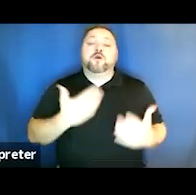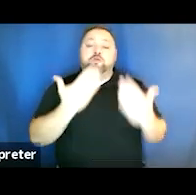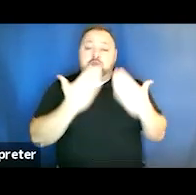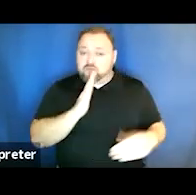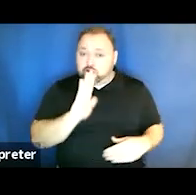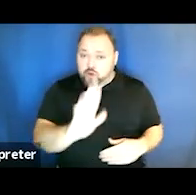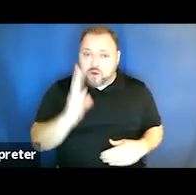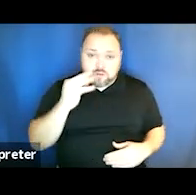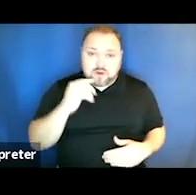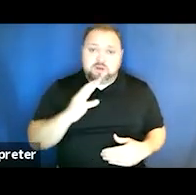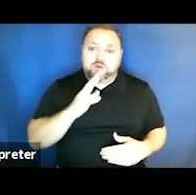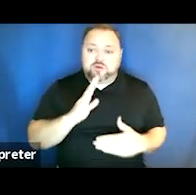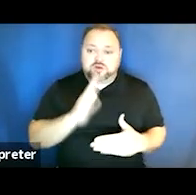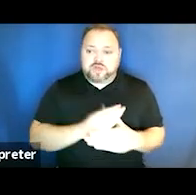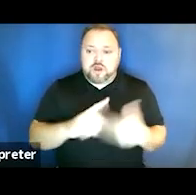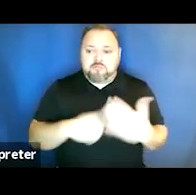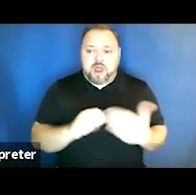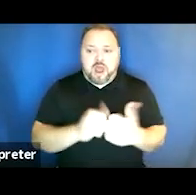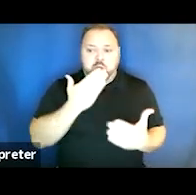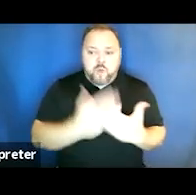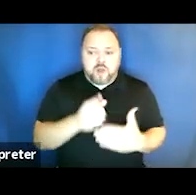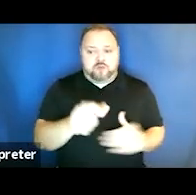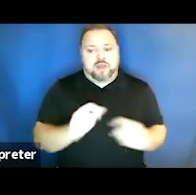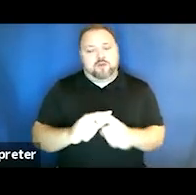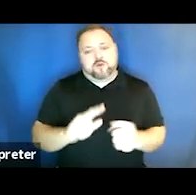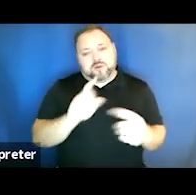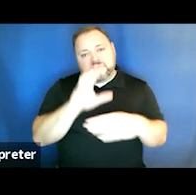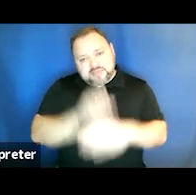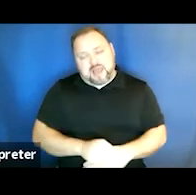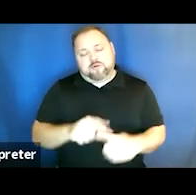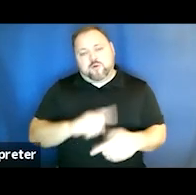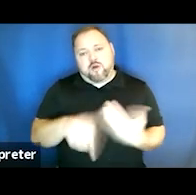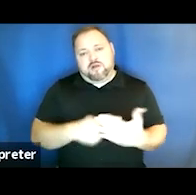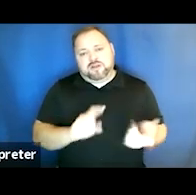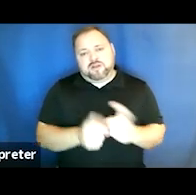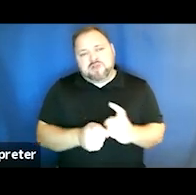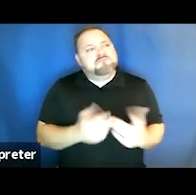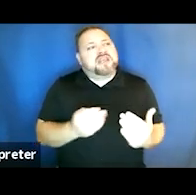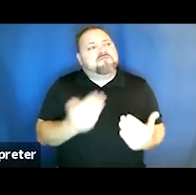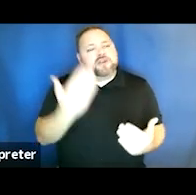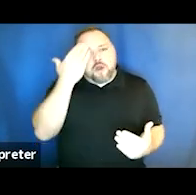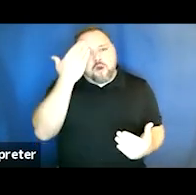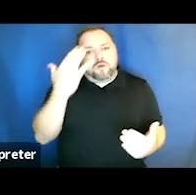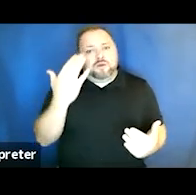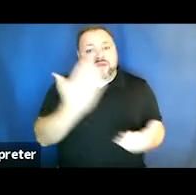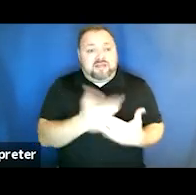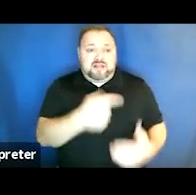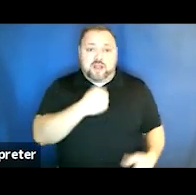about how well you've been able to adapt to all the changes, even knowing the things that you love so much personally,